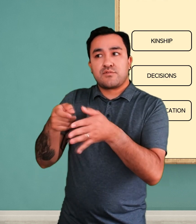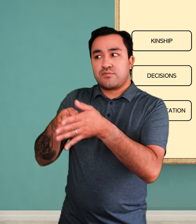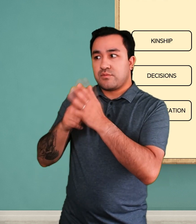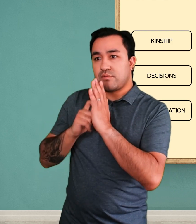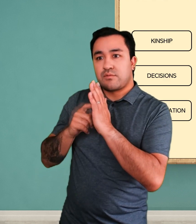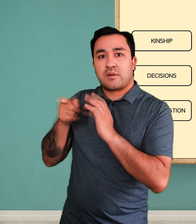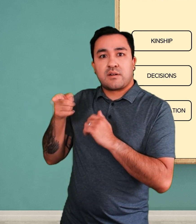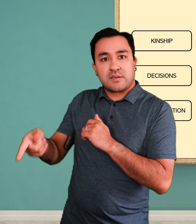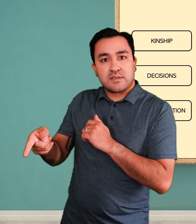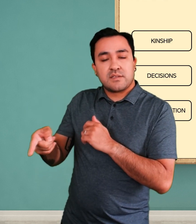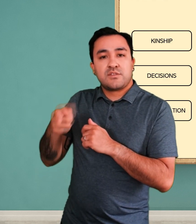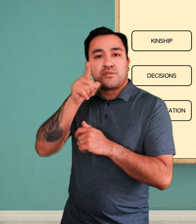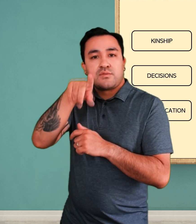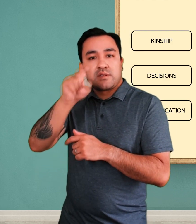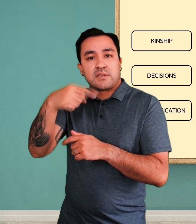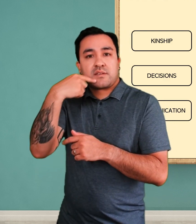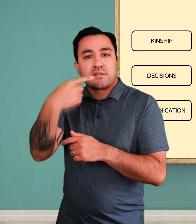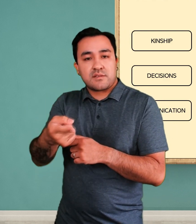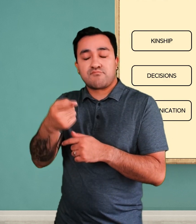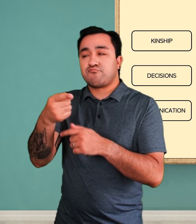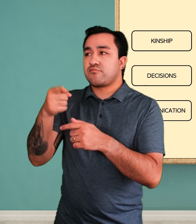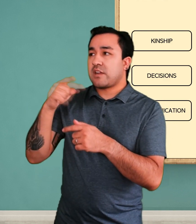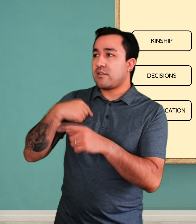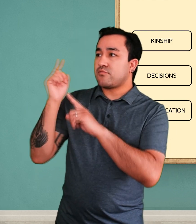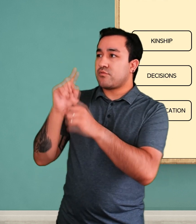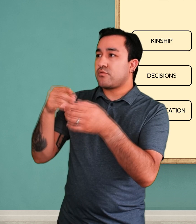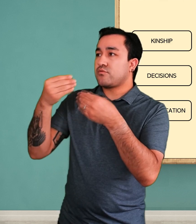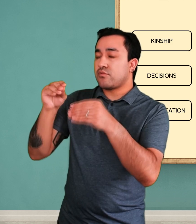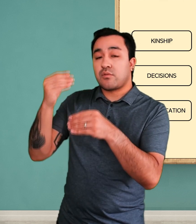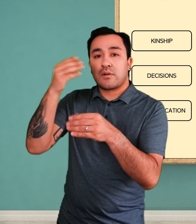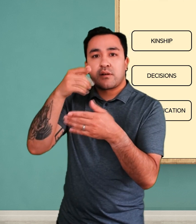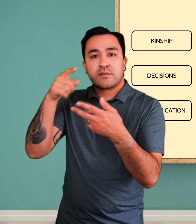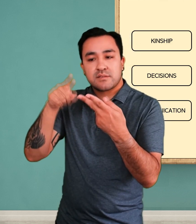there are languages that allow for flexibility because the culture also allows it.